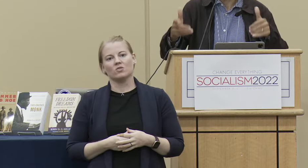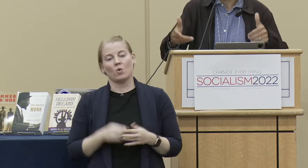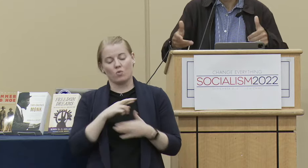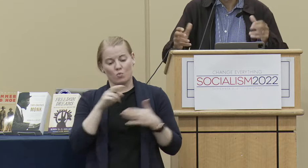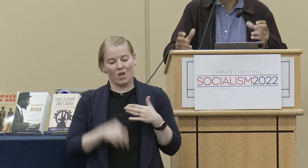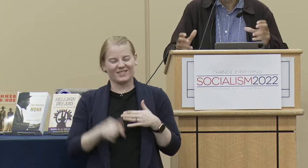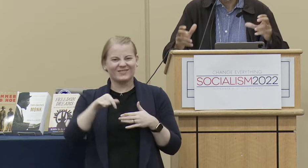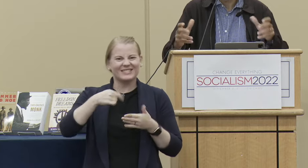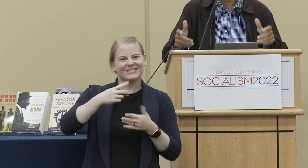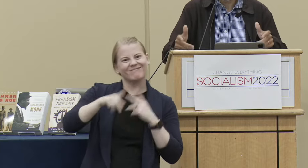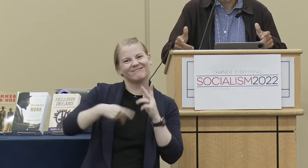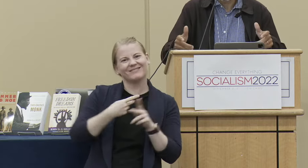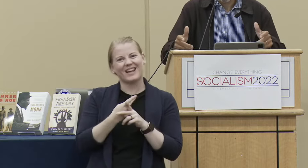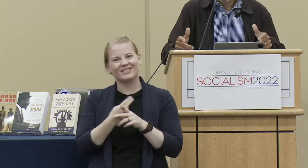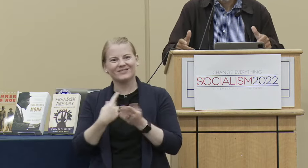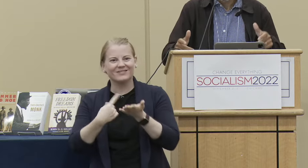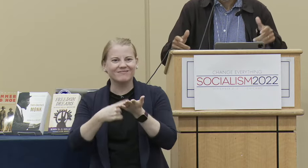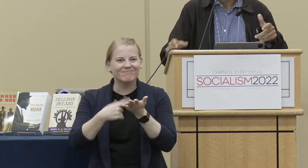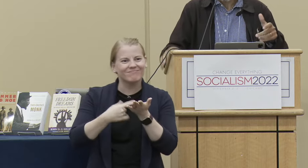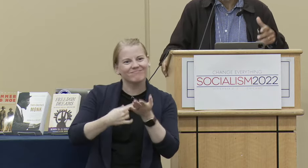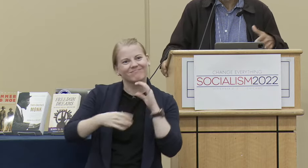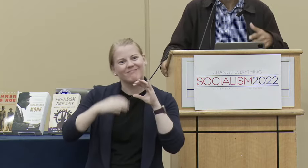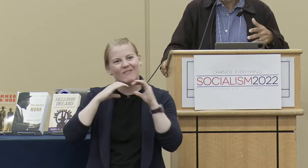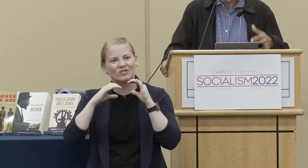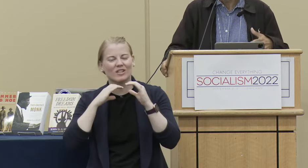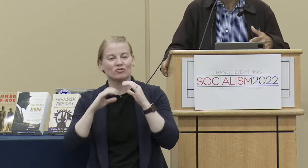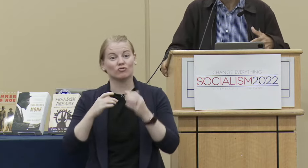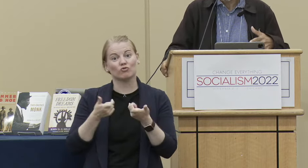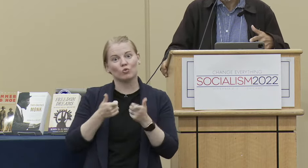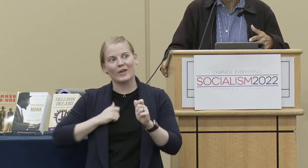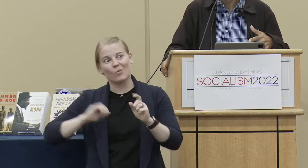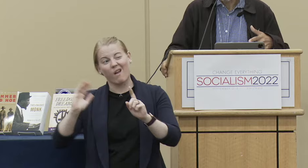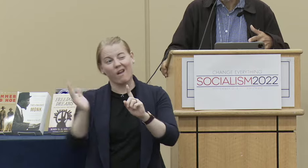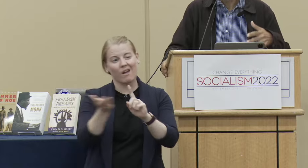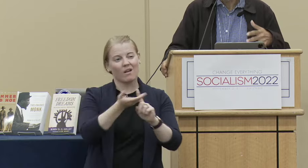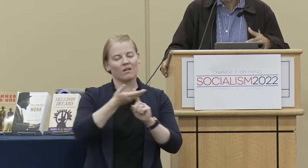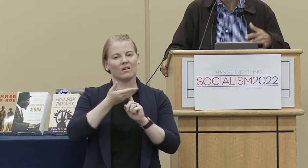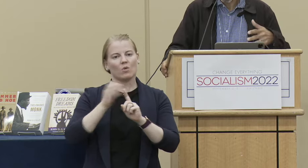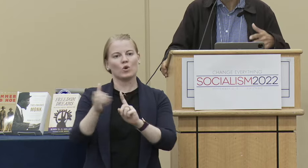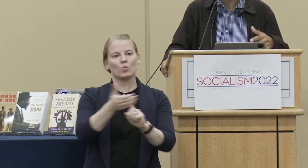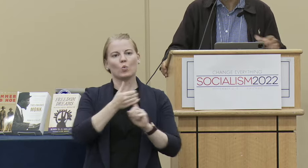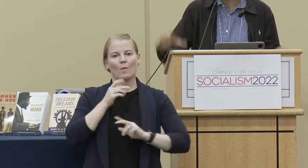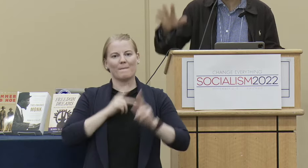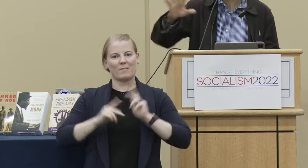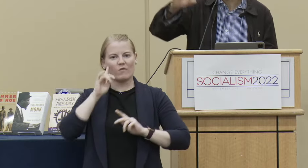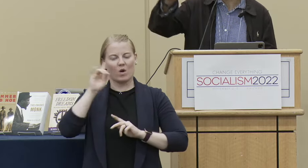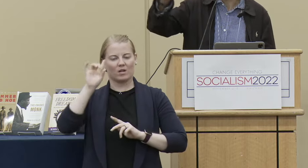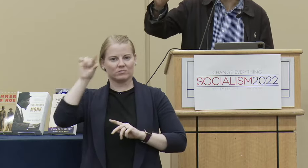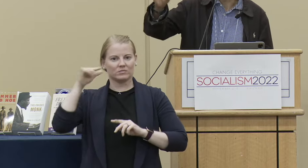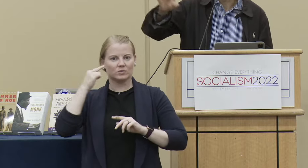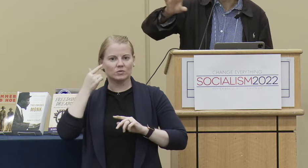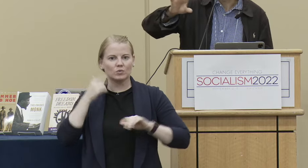discourse , of trying to win people over to socialism , has